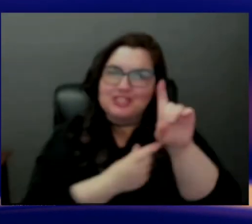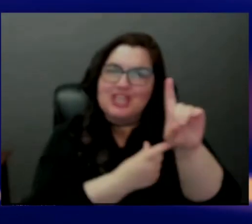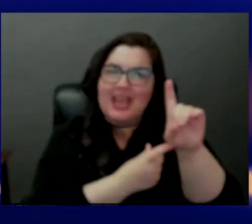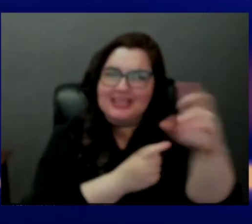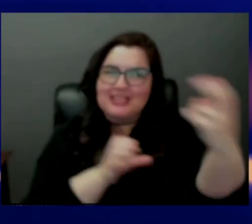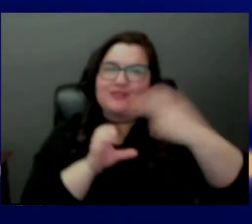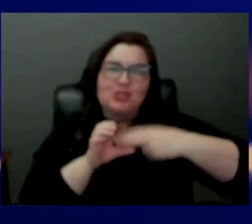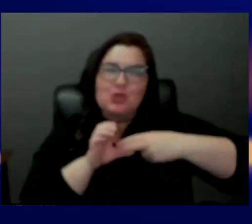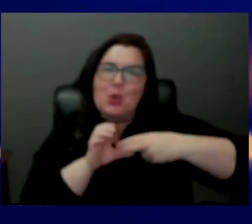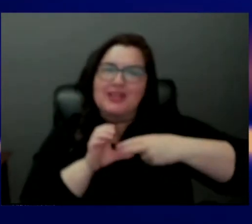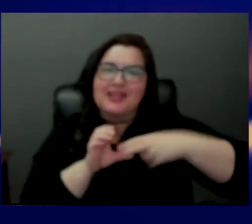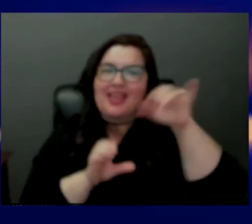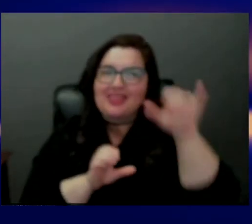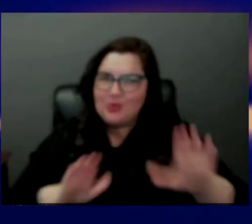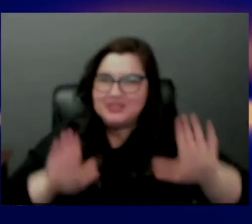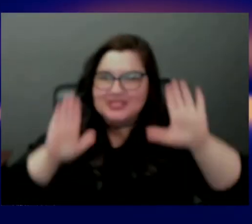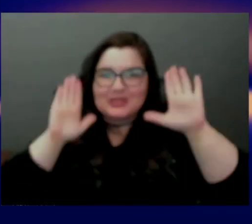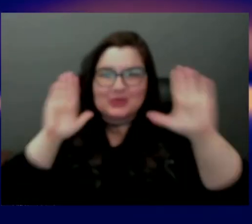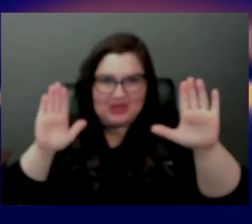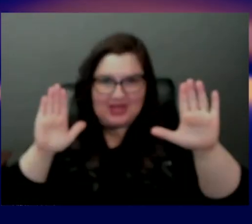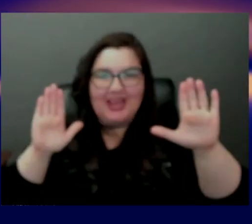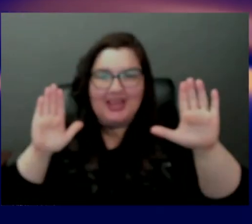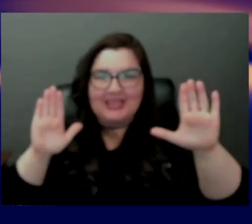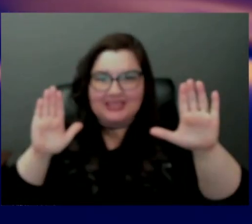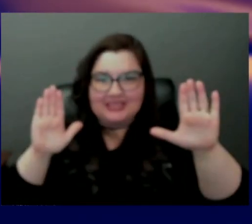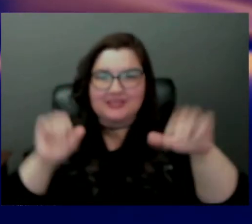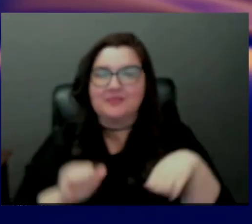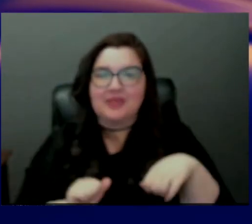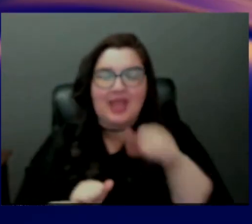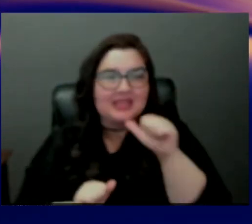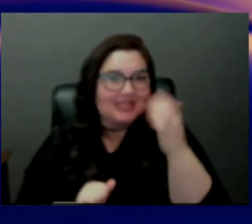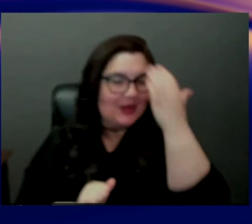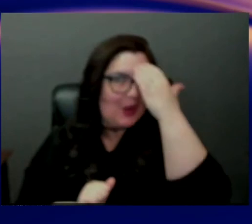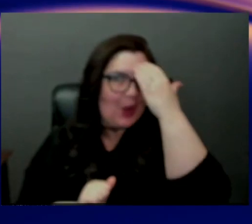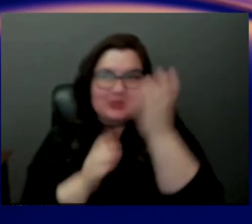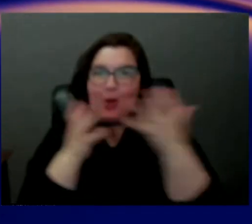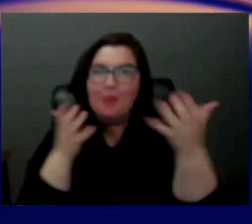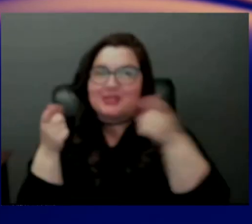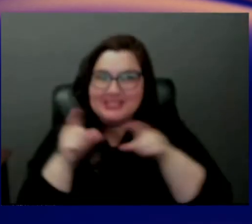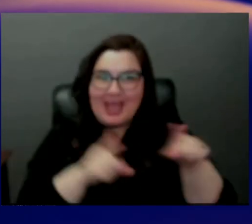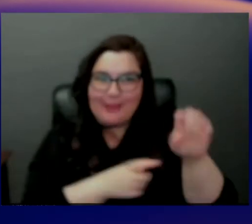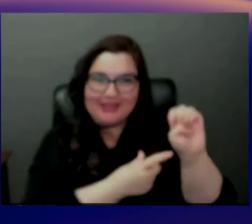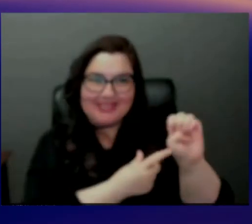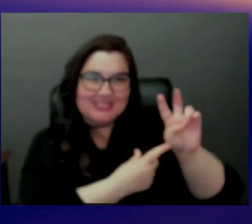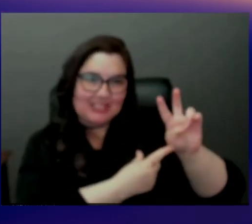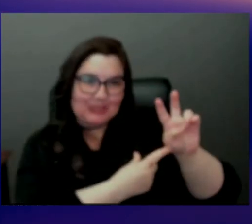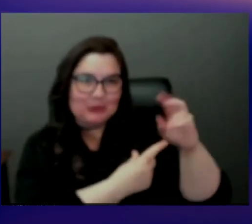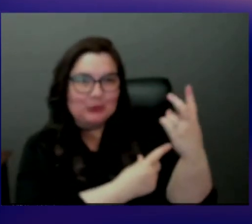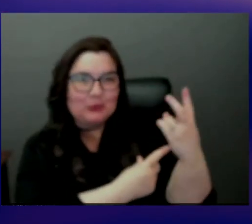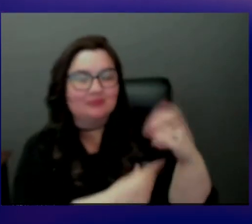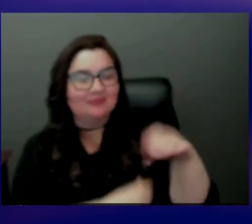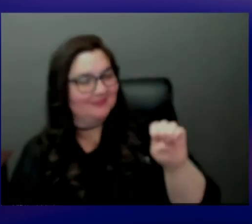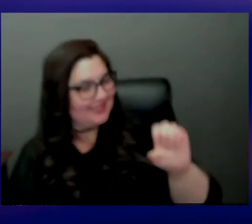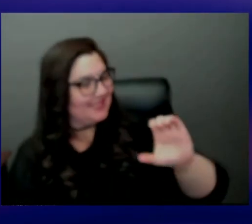I hadn't realized there was so much going on with EC2, and I even work in EC2. (all giggle)